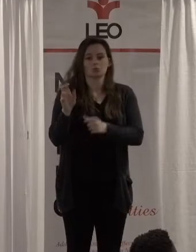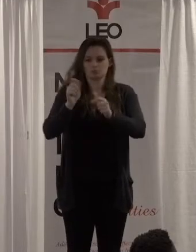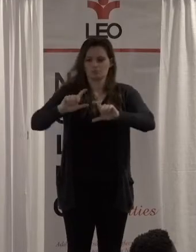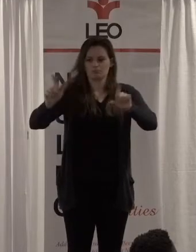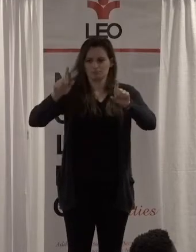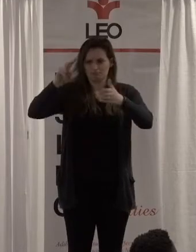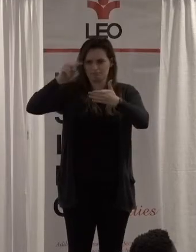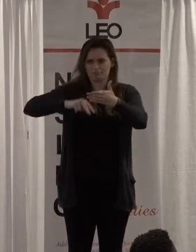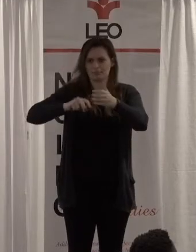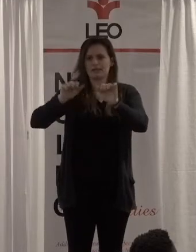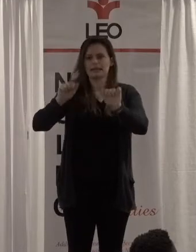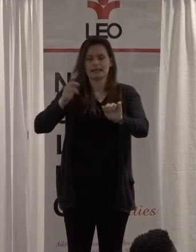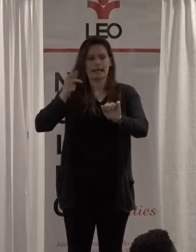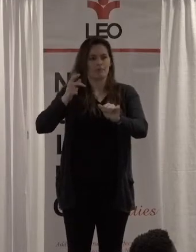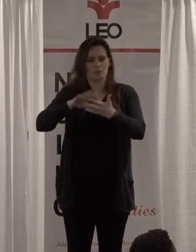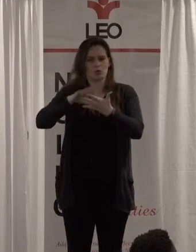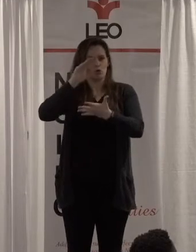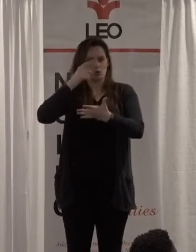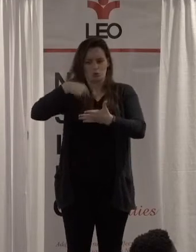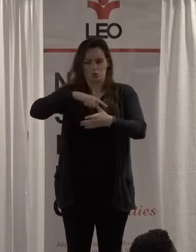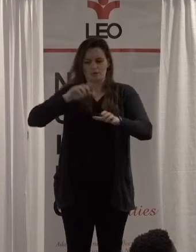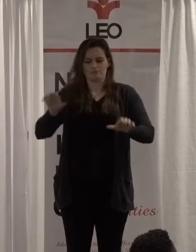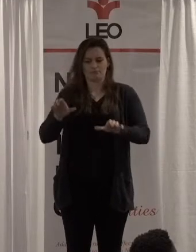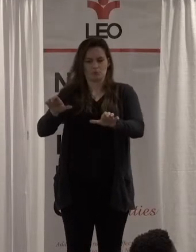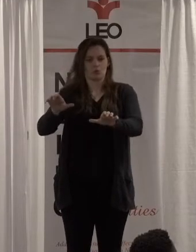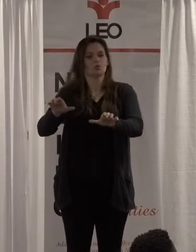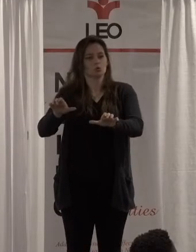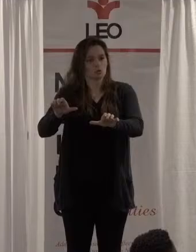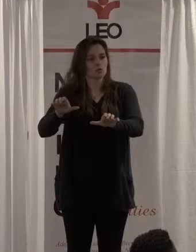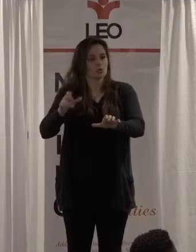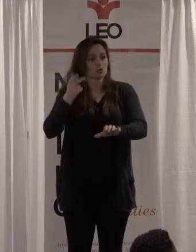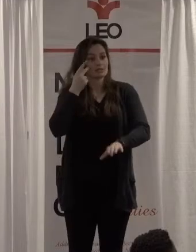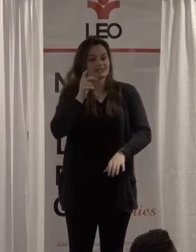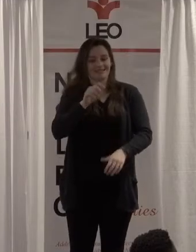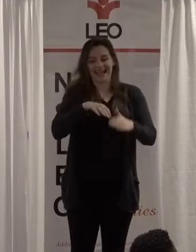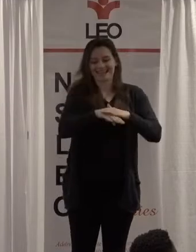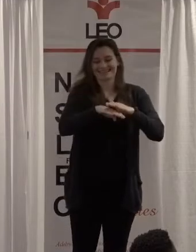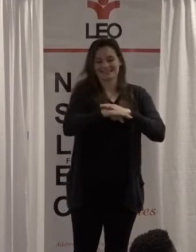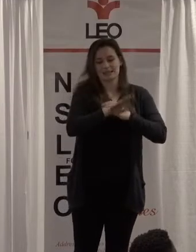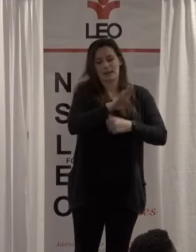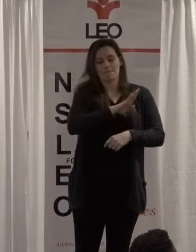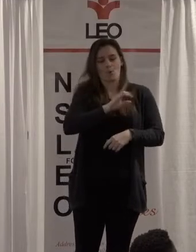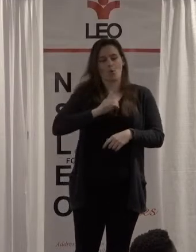AND SEE IT AT NSACCESSIBILITYBOARD.CA